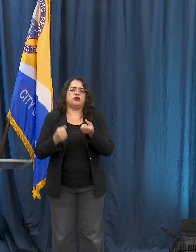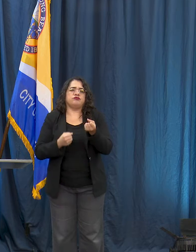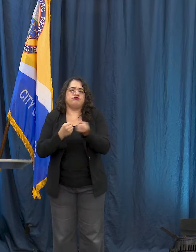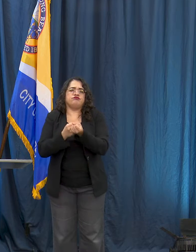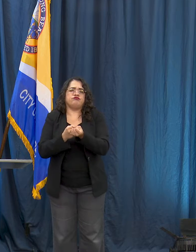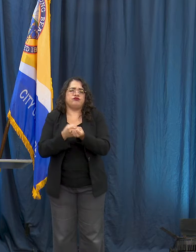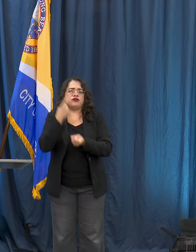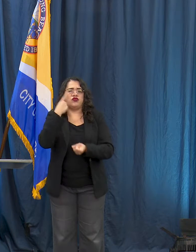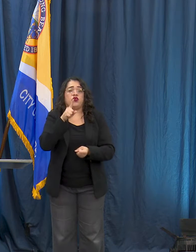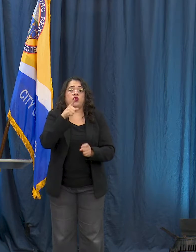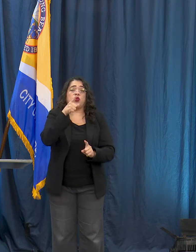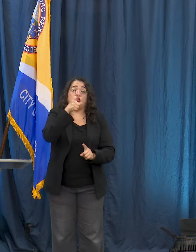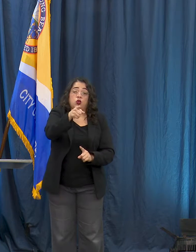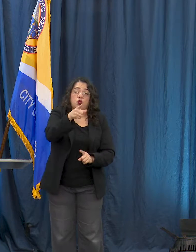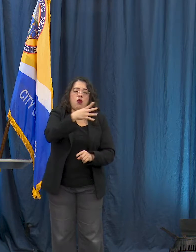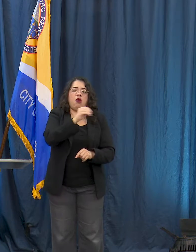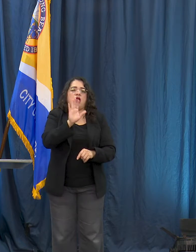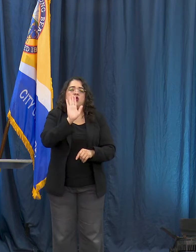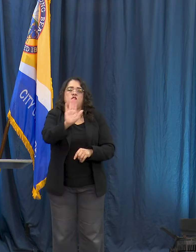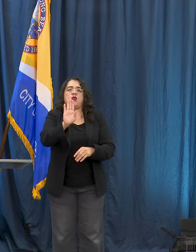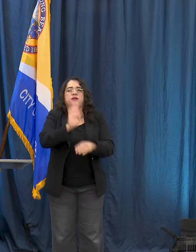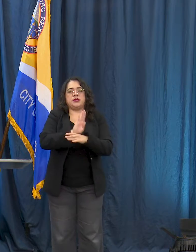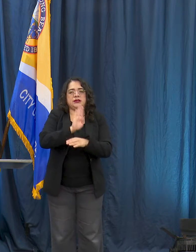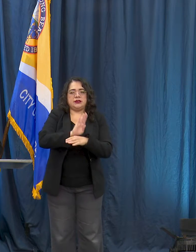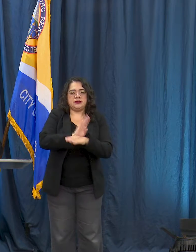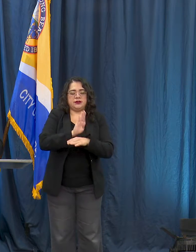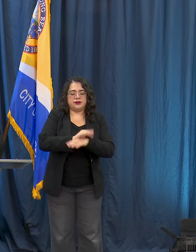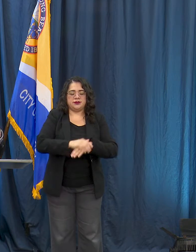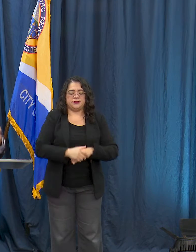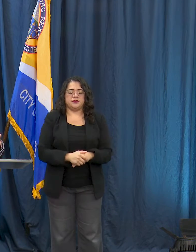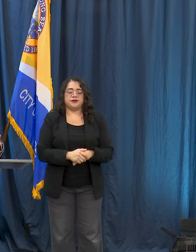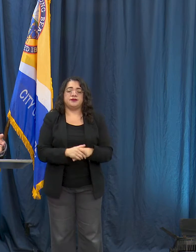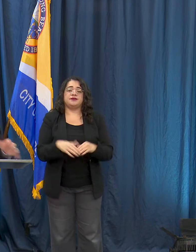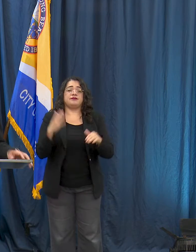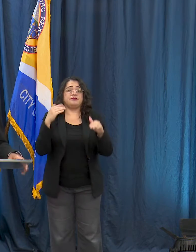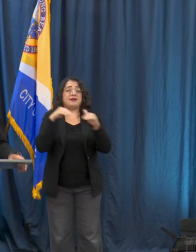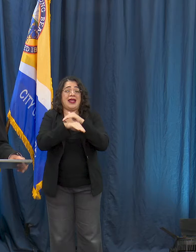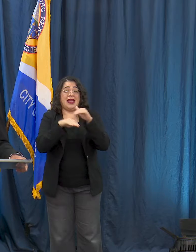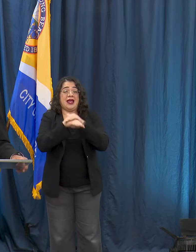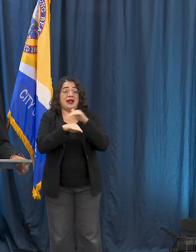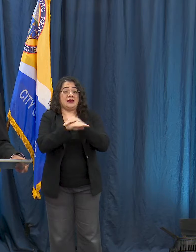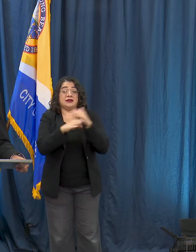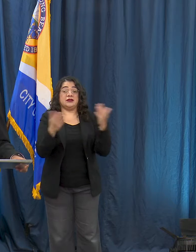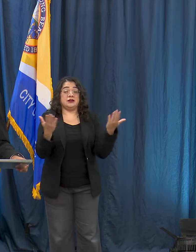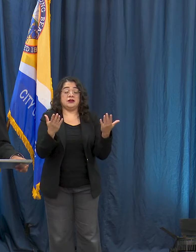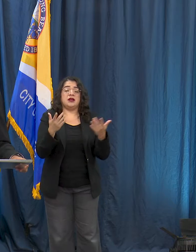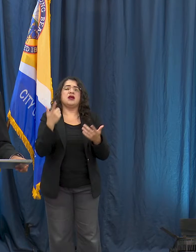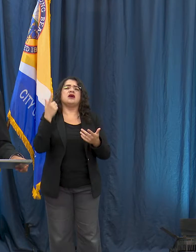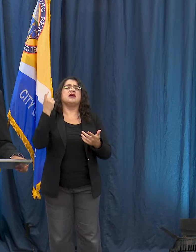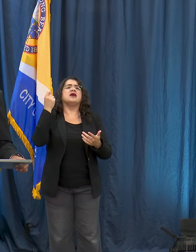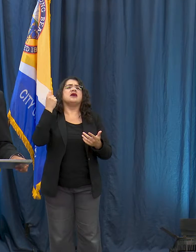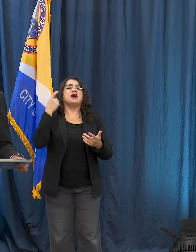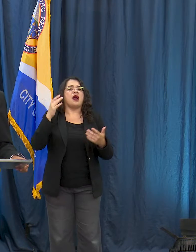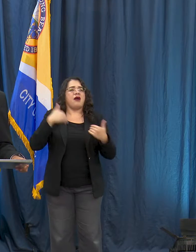and your business. We'll also be providing access through this grant program to advisors, to advise you on how to